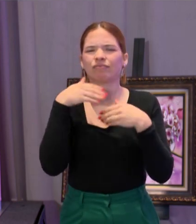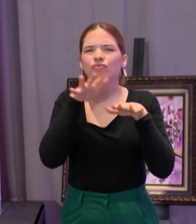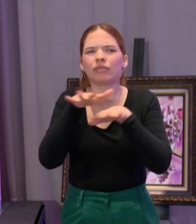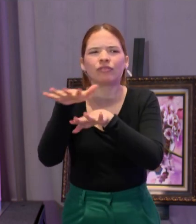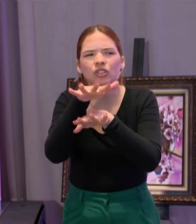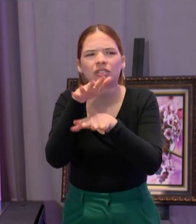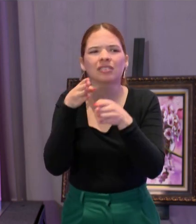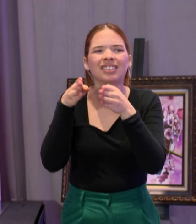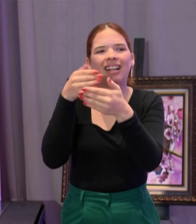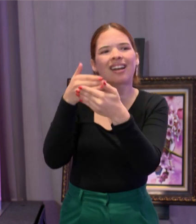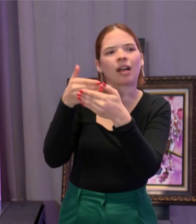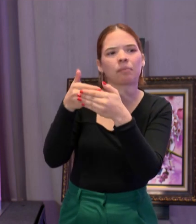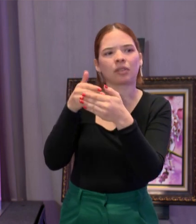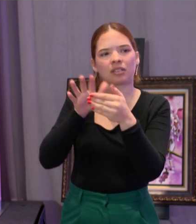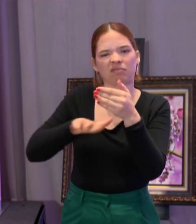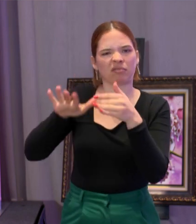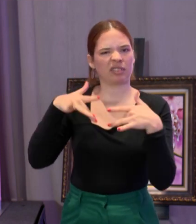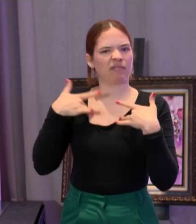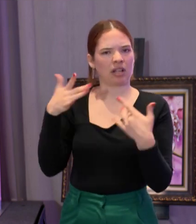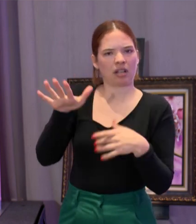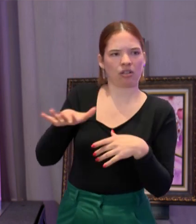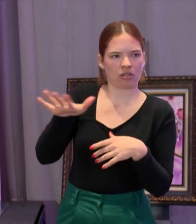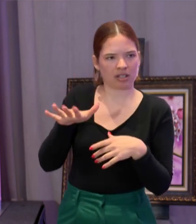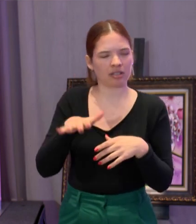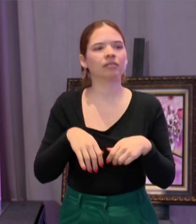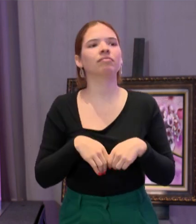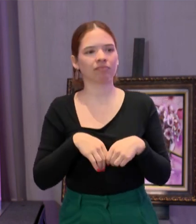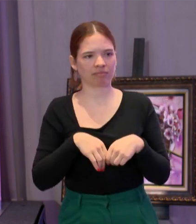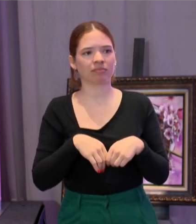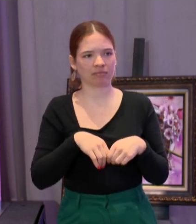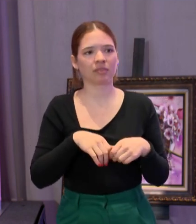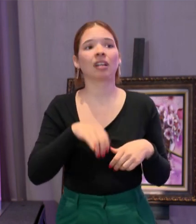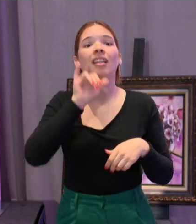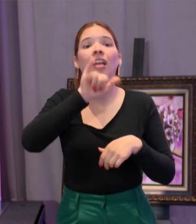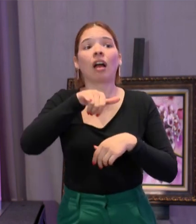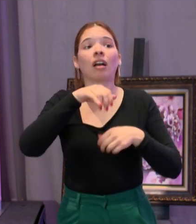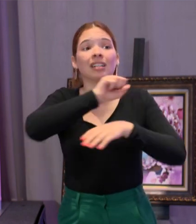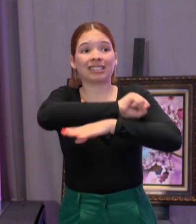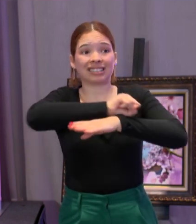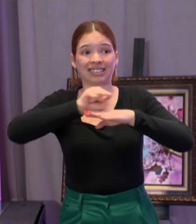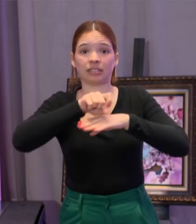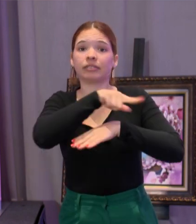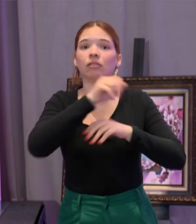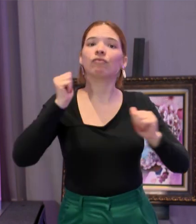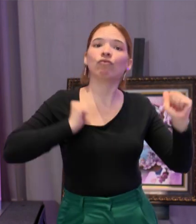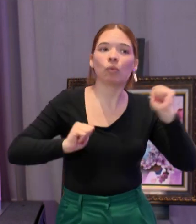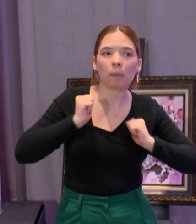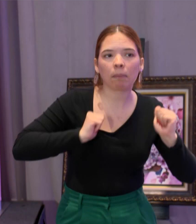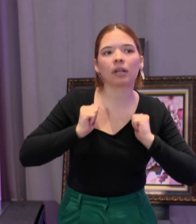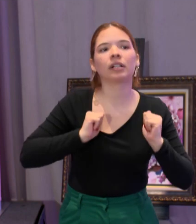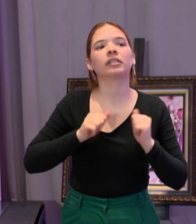100 FREE PERFORMANCES ON THE STAGE AT THE TIDAL BASIN AREA.